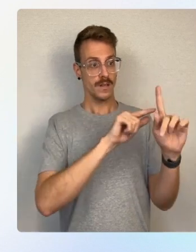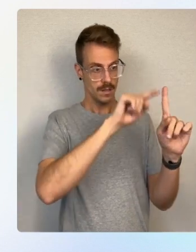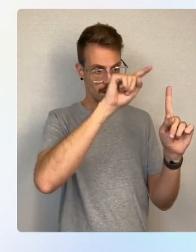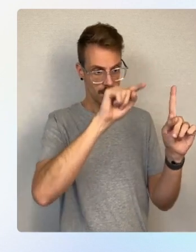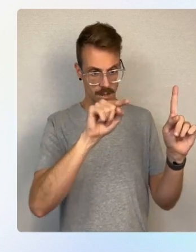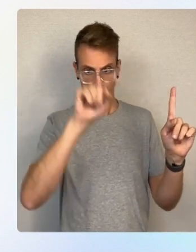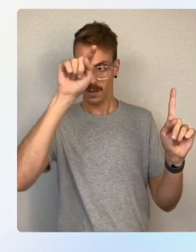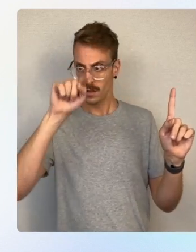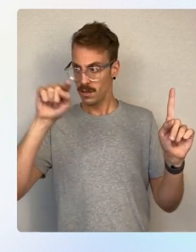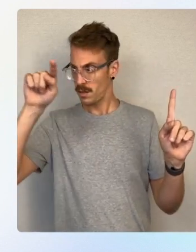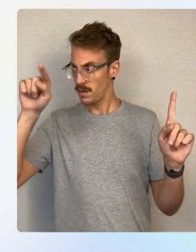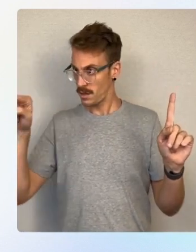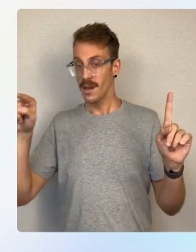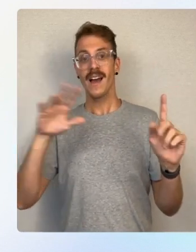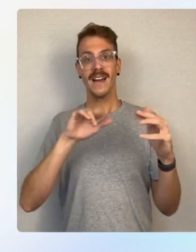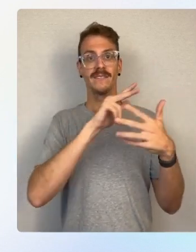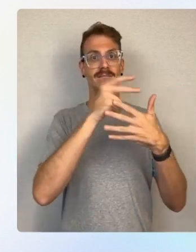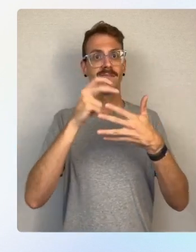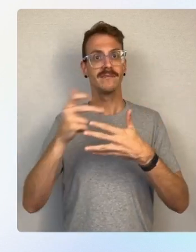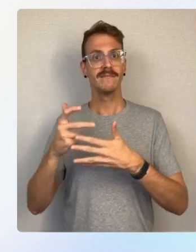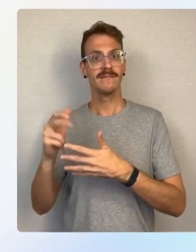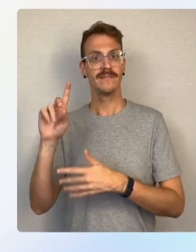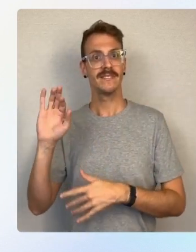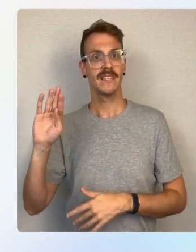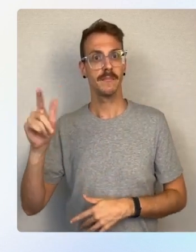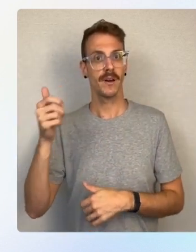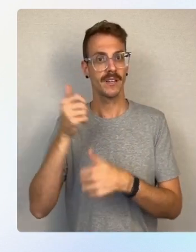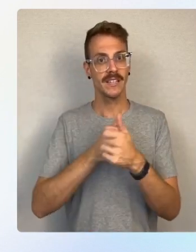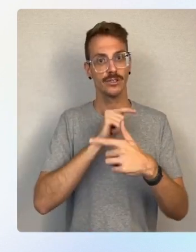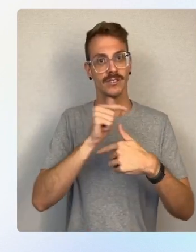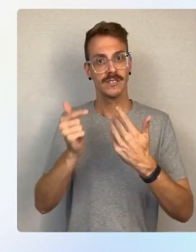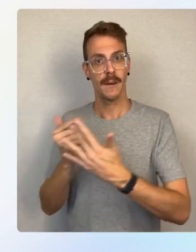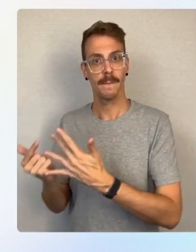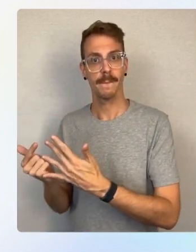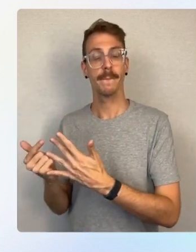you can visualize the path taken and debug it at every step.